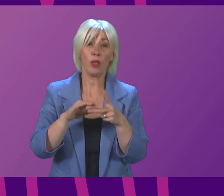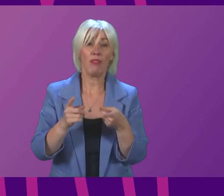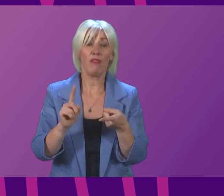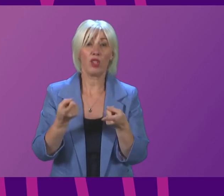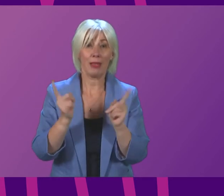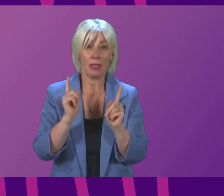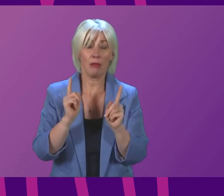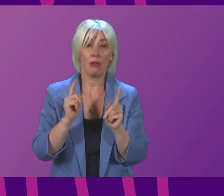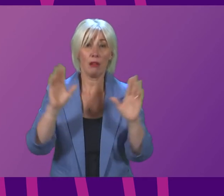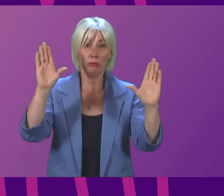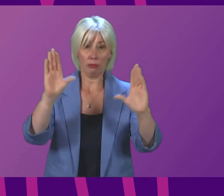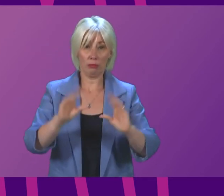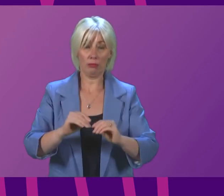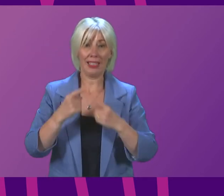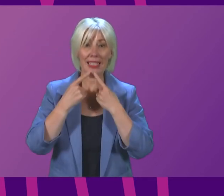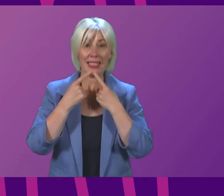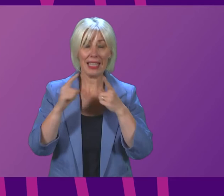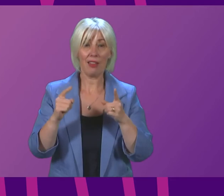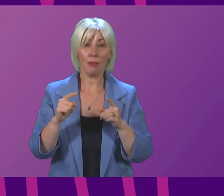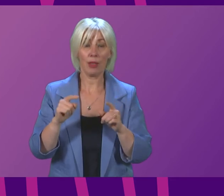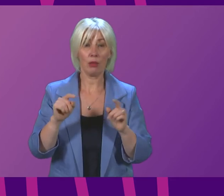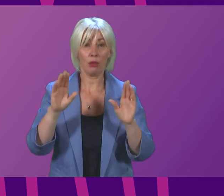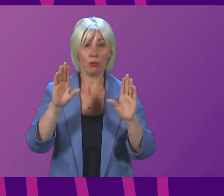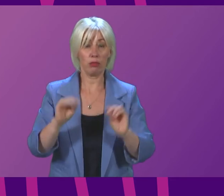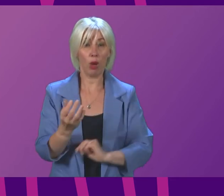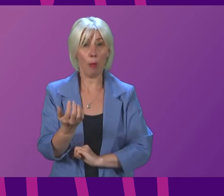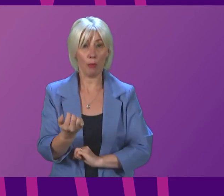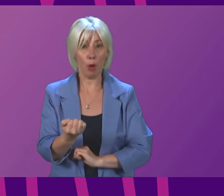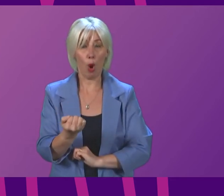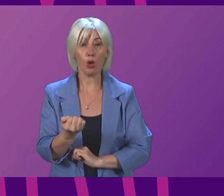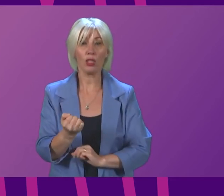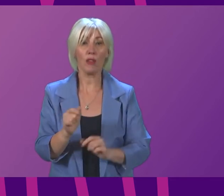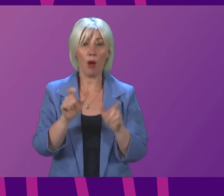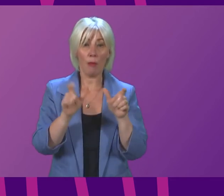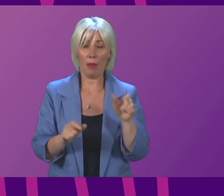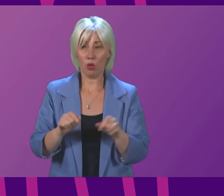That concludes questions on the statement. Before the next item of business, there will be a short pause to allow front benchers to move seats safely.